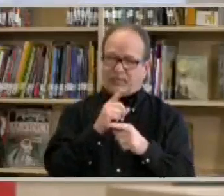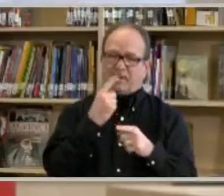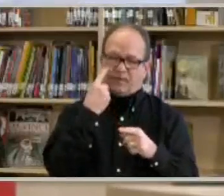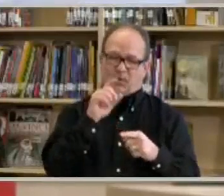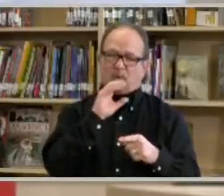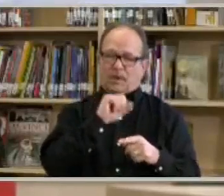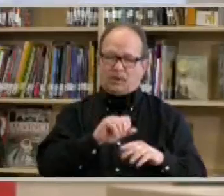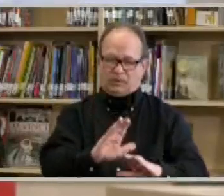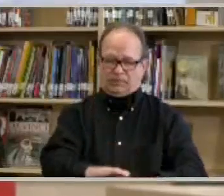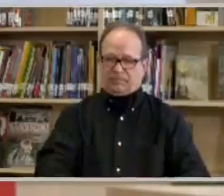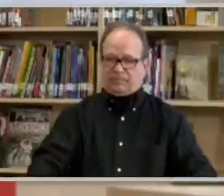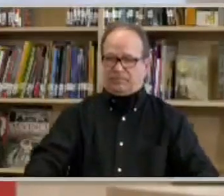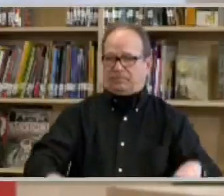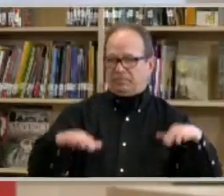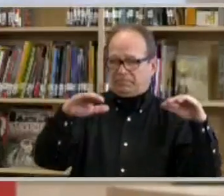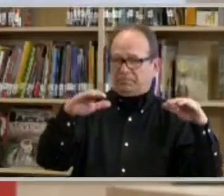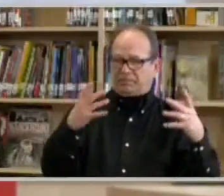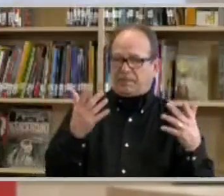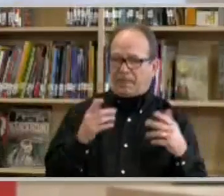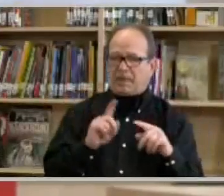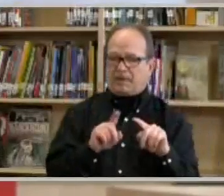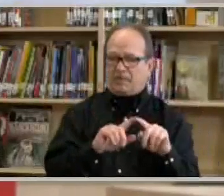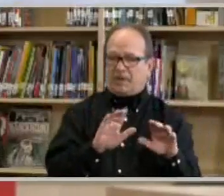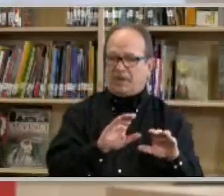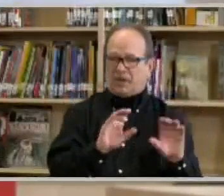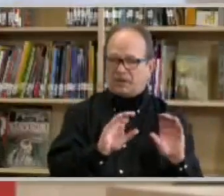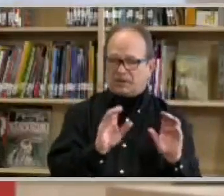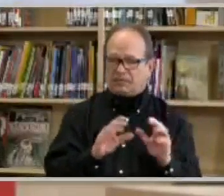PHYSICAL PLACE BUT WE CAN